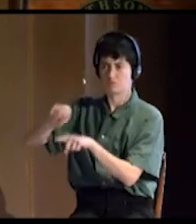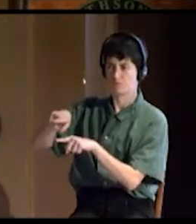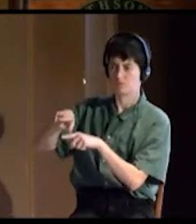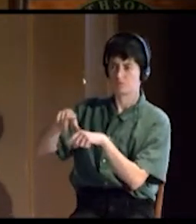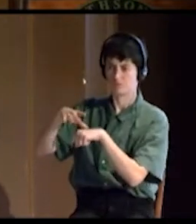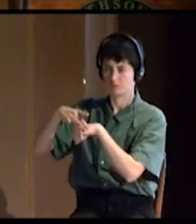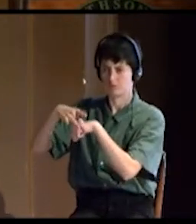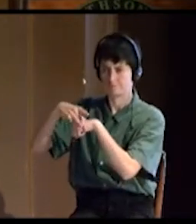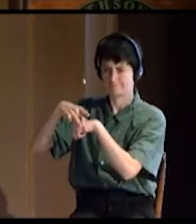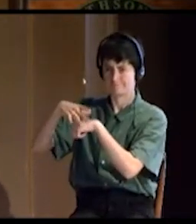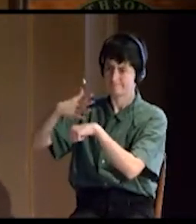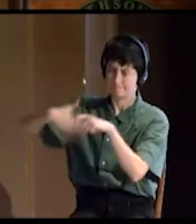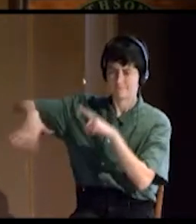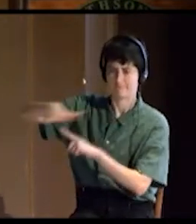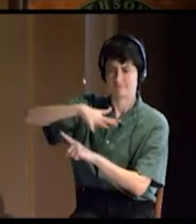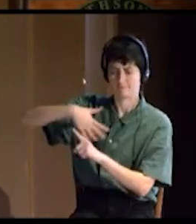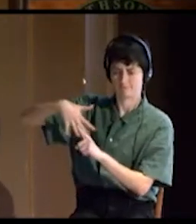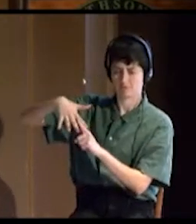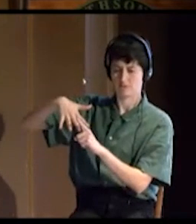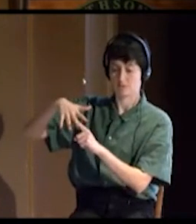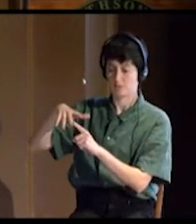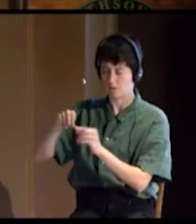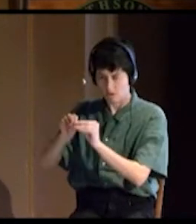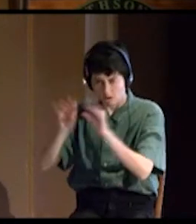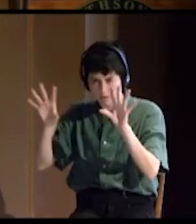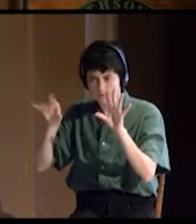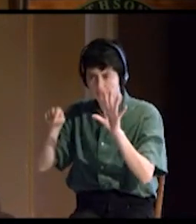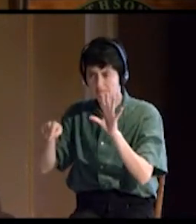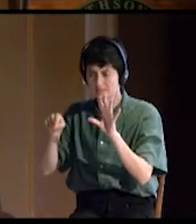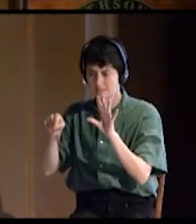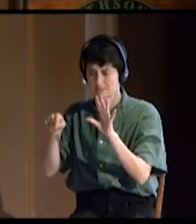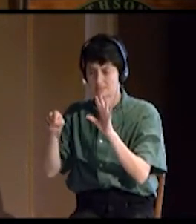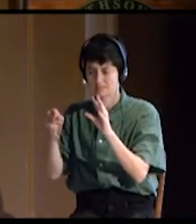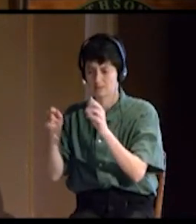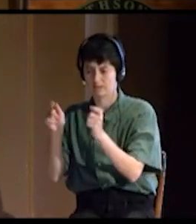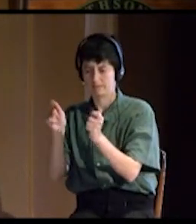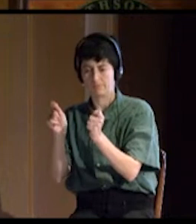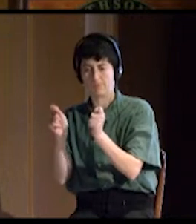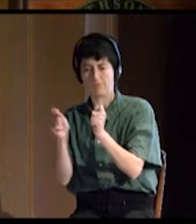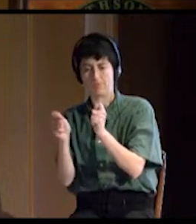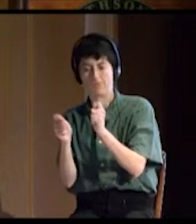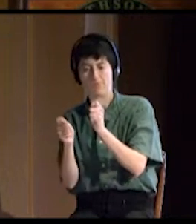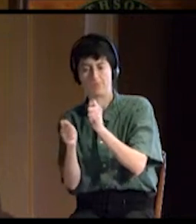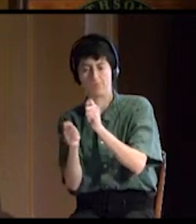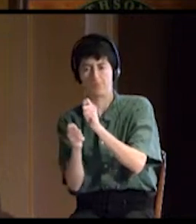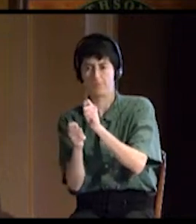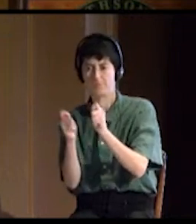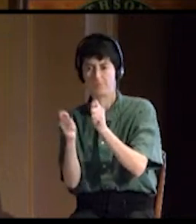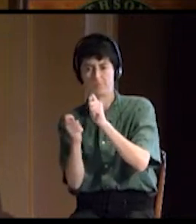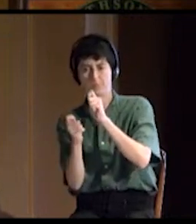clearly moved to track suitable habitat. So using genomic data, we resolved the nuclear phylogeny,